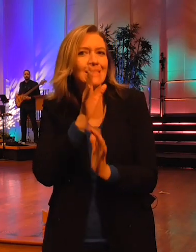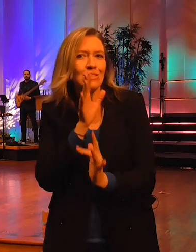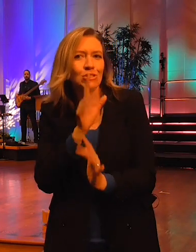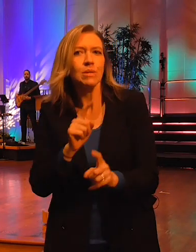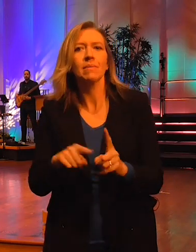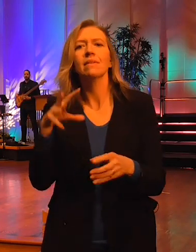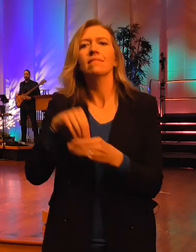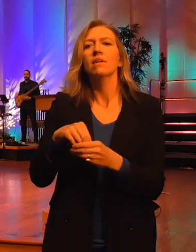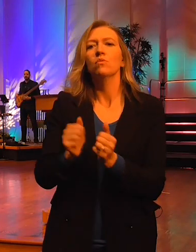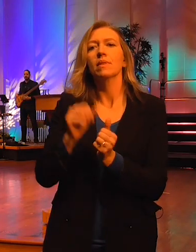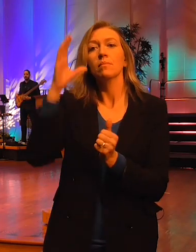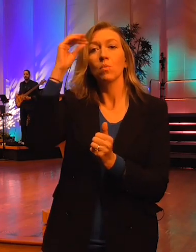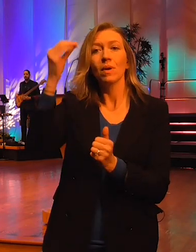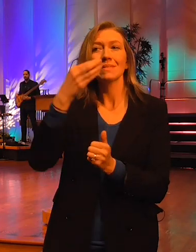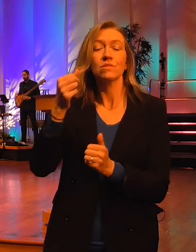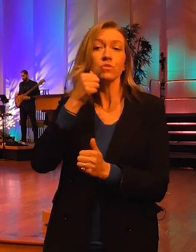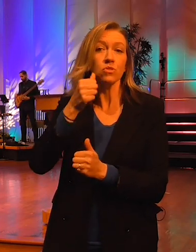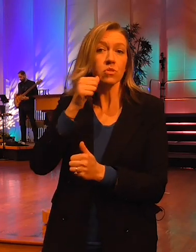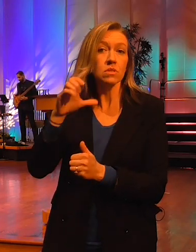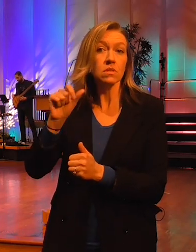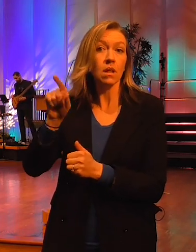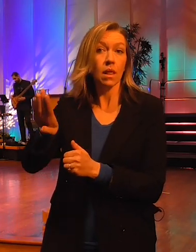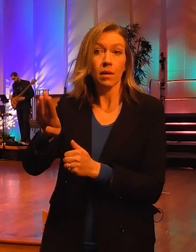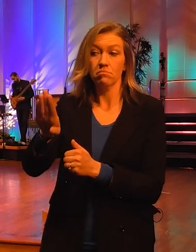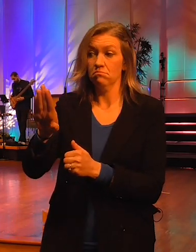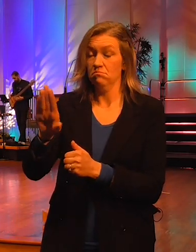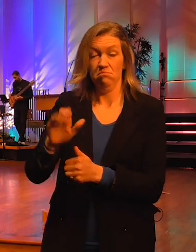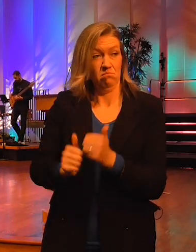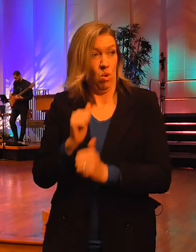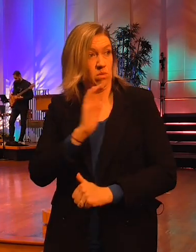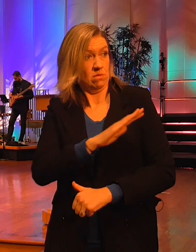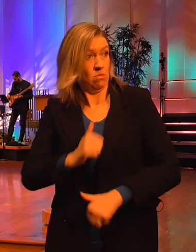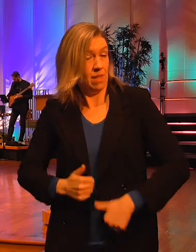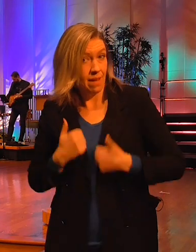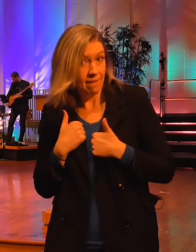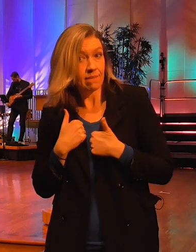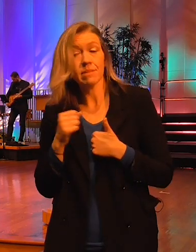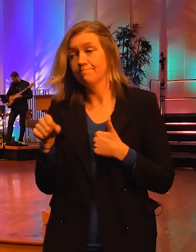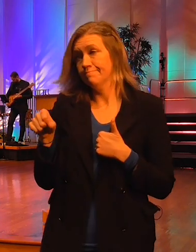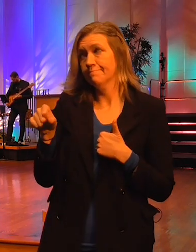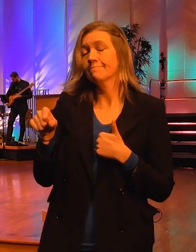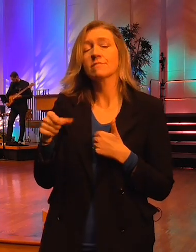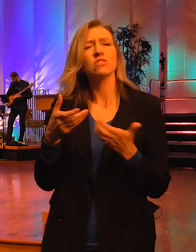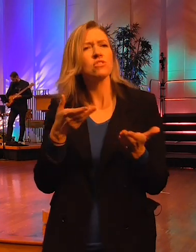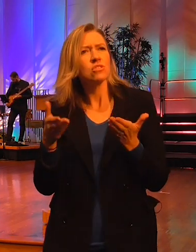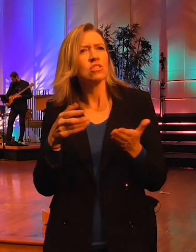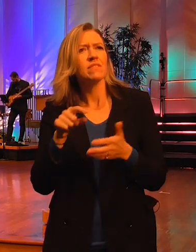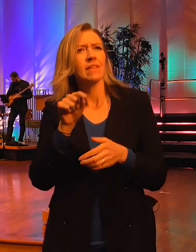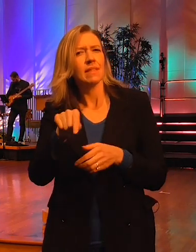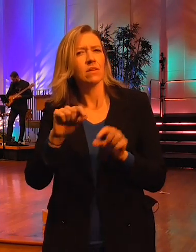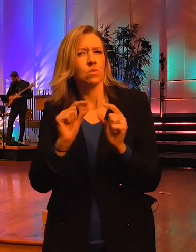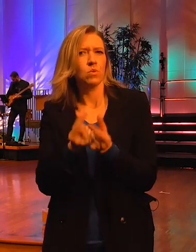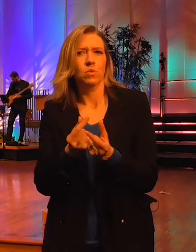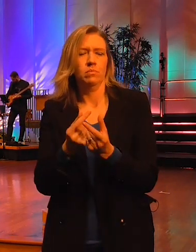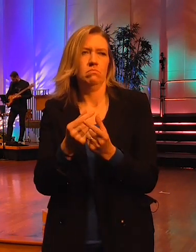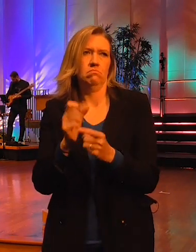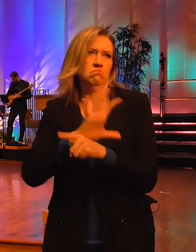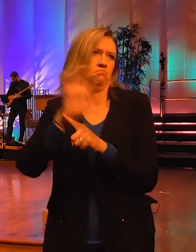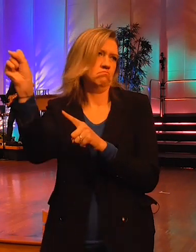club for most of your life yeah and serving them in a way that is pretty spectacular he he deals